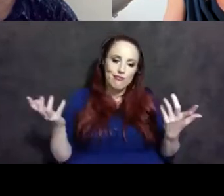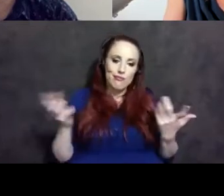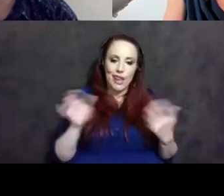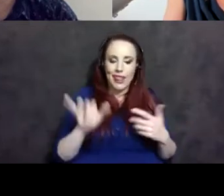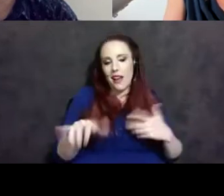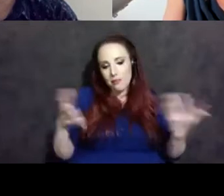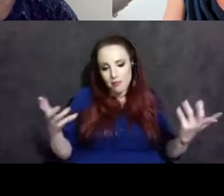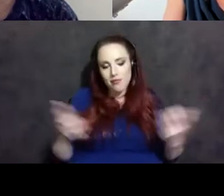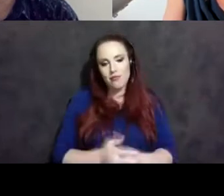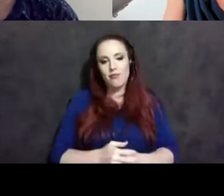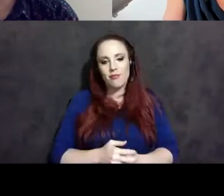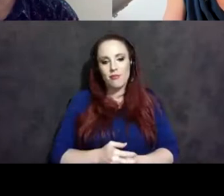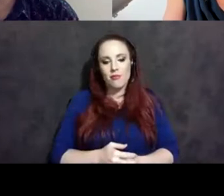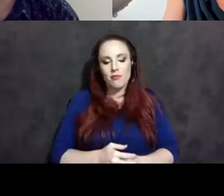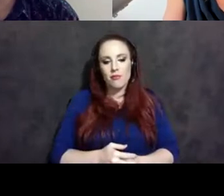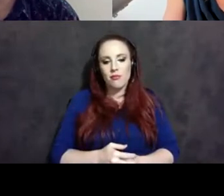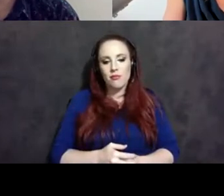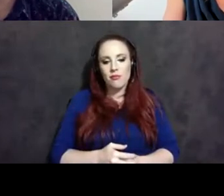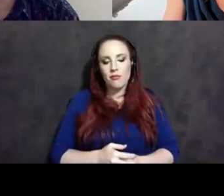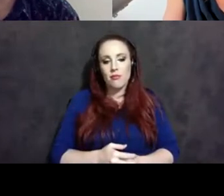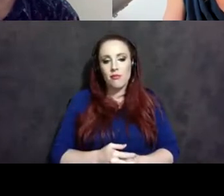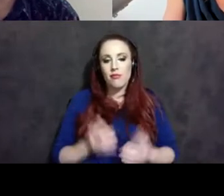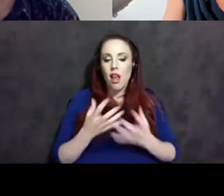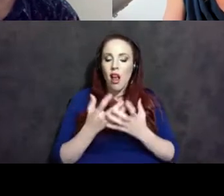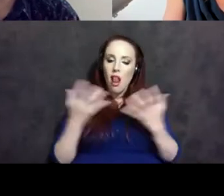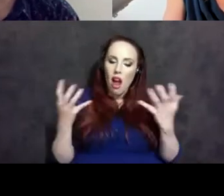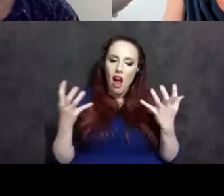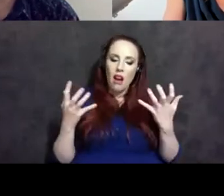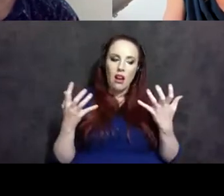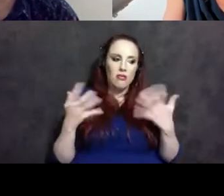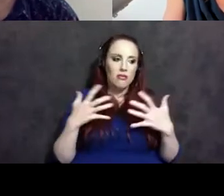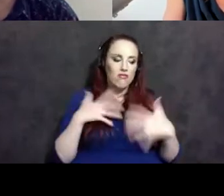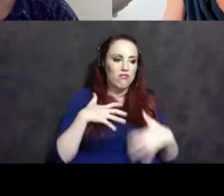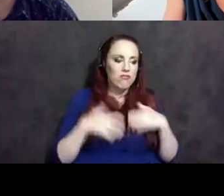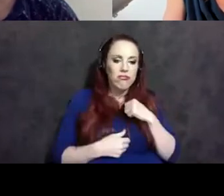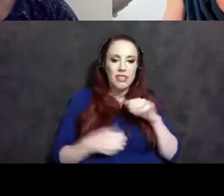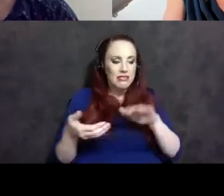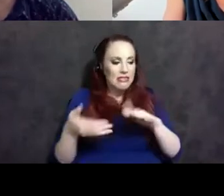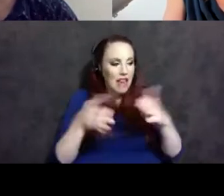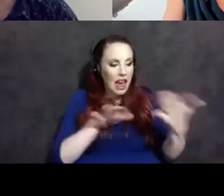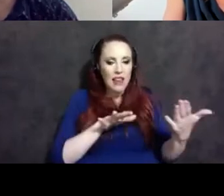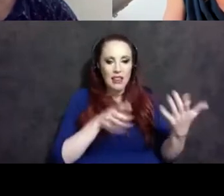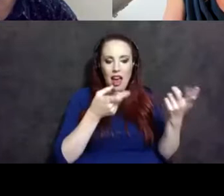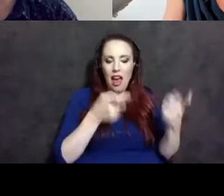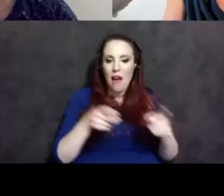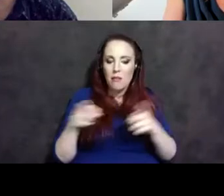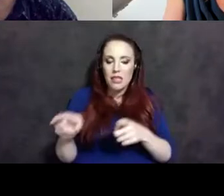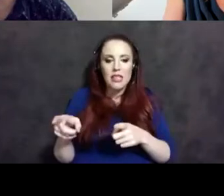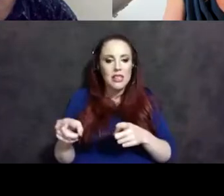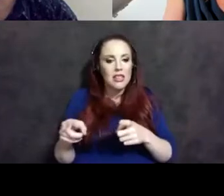There's also, there's a lot of tragic deaths, tragic, like, deaths that have happened during